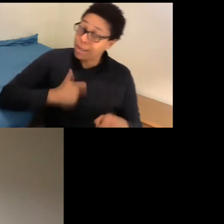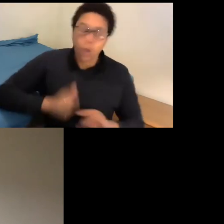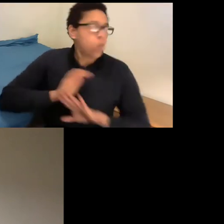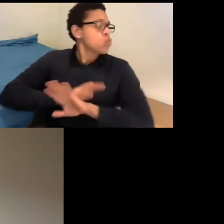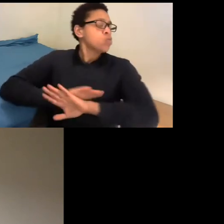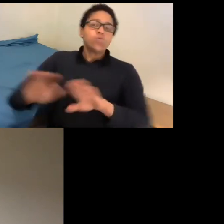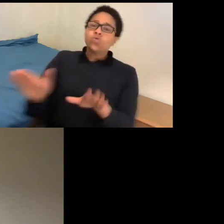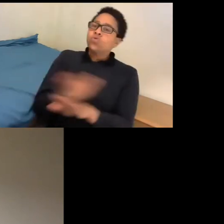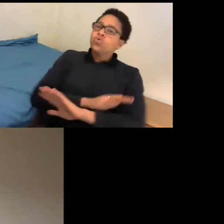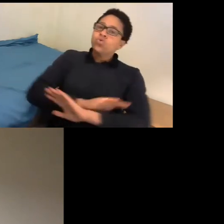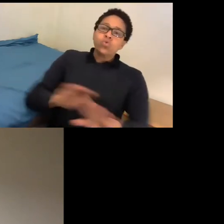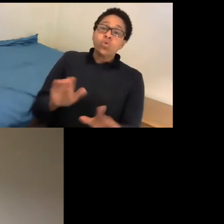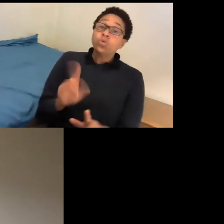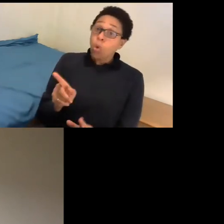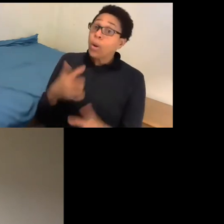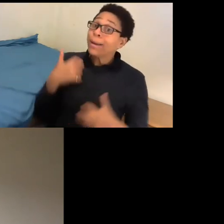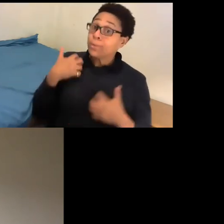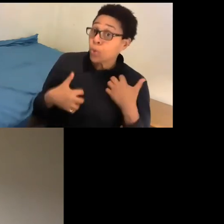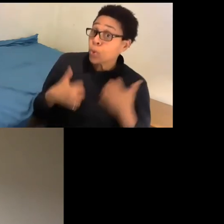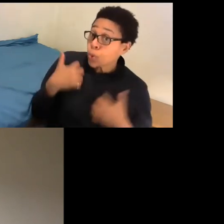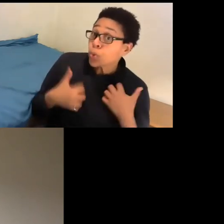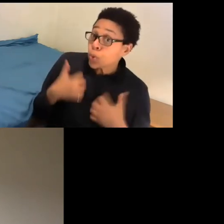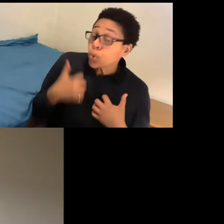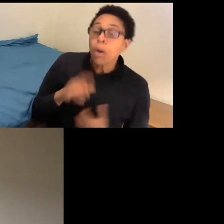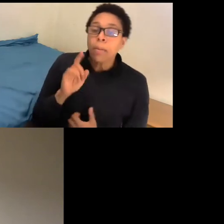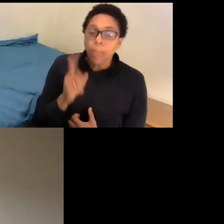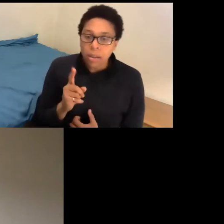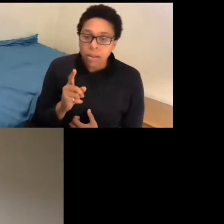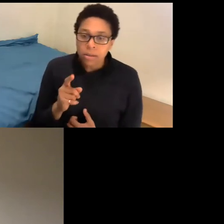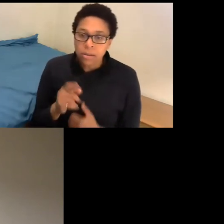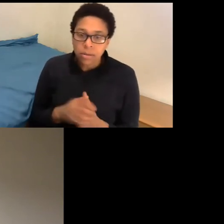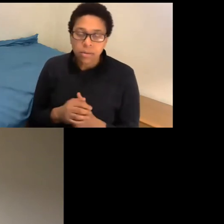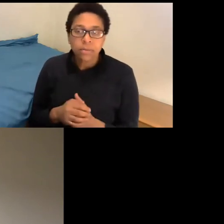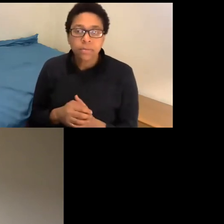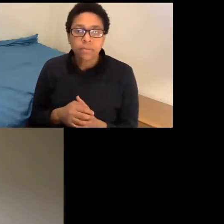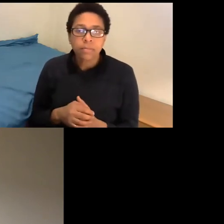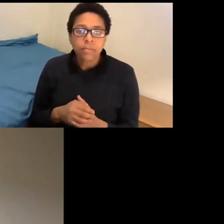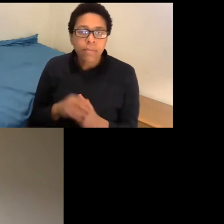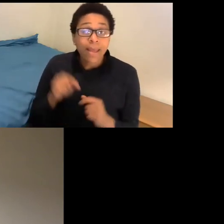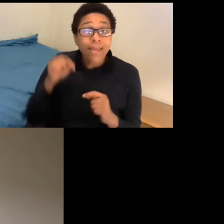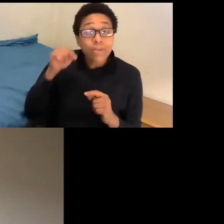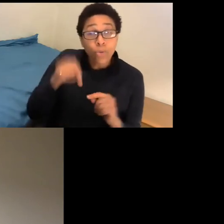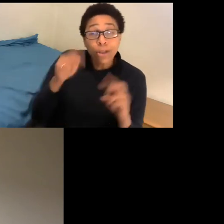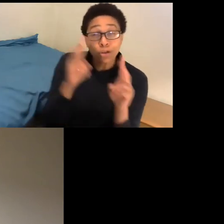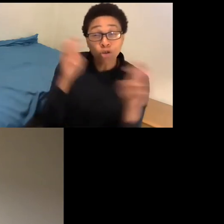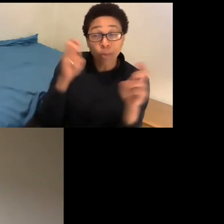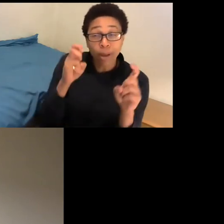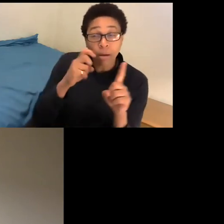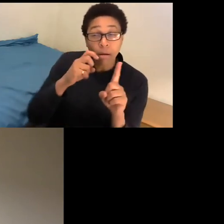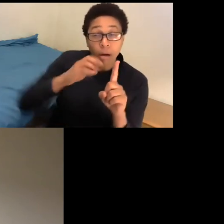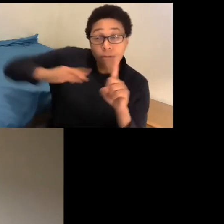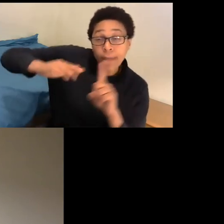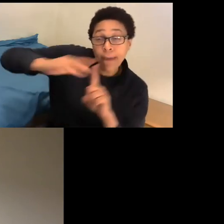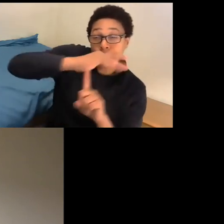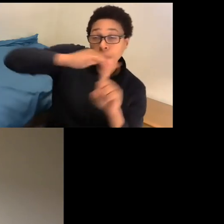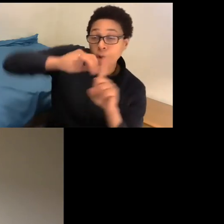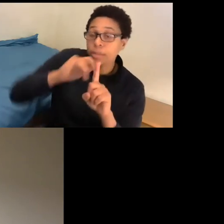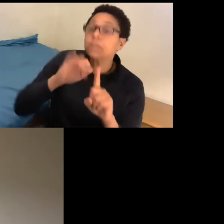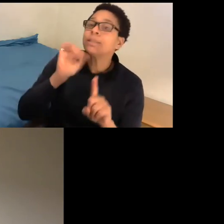relationships happen, you know, what the climate crisis can do to bring people together. But I'm also interested in, well,